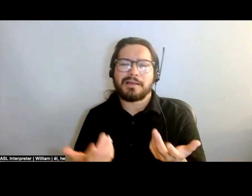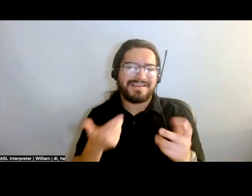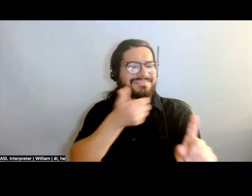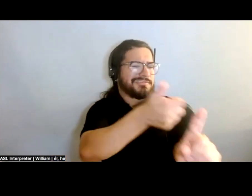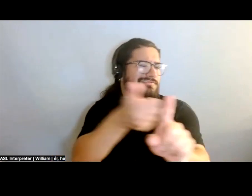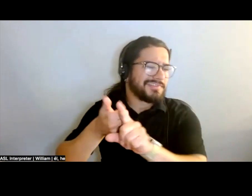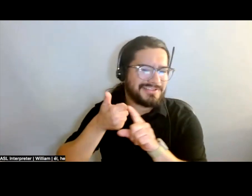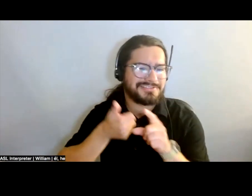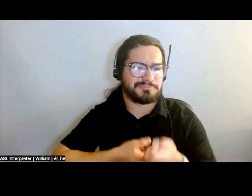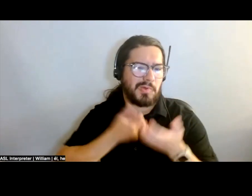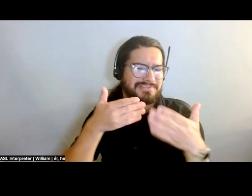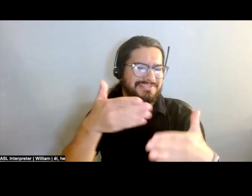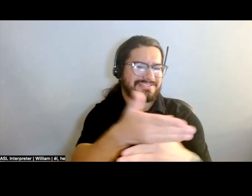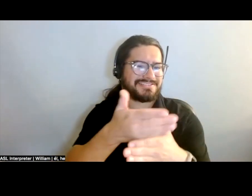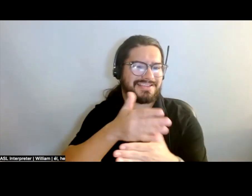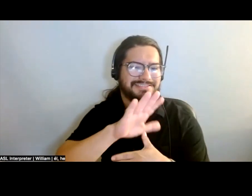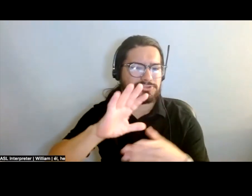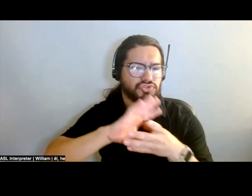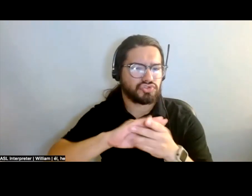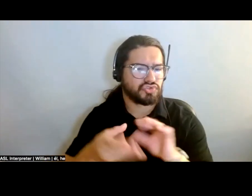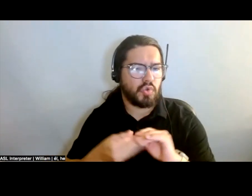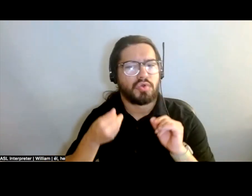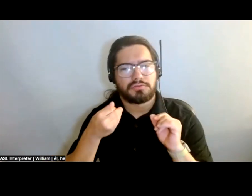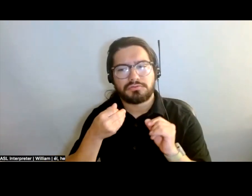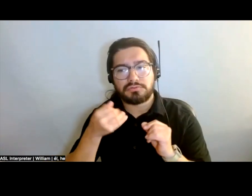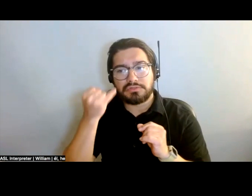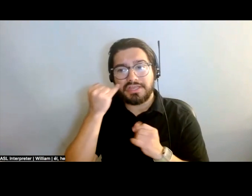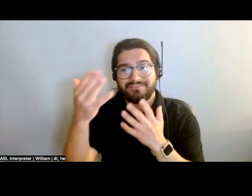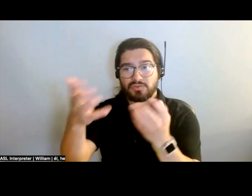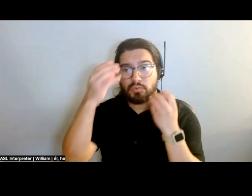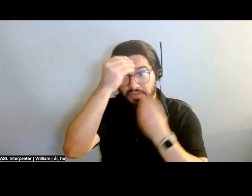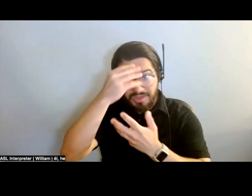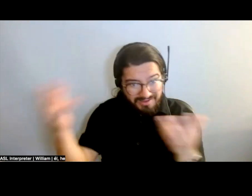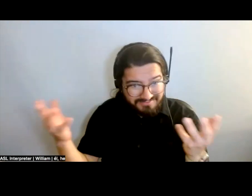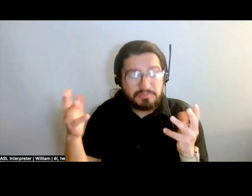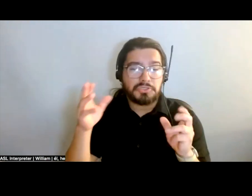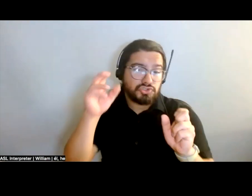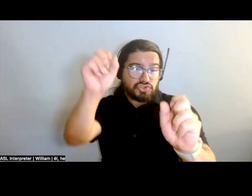their voices. So, if you want more information, you can get the book from LSU Press and there's a